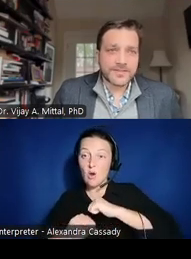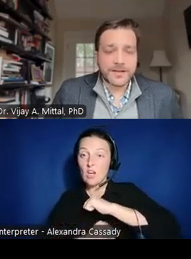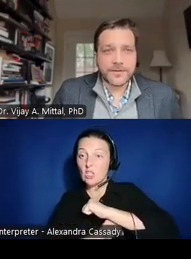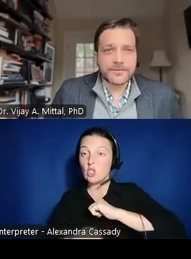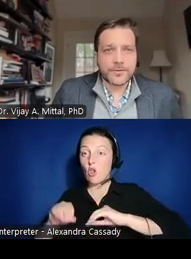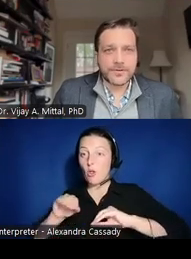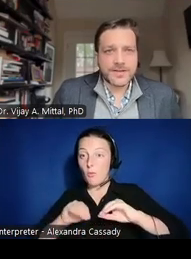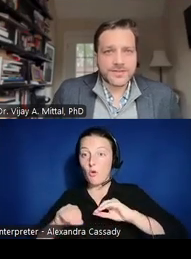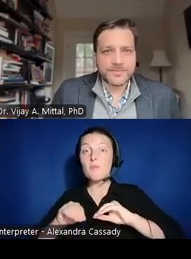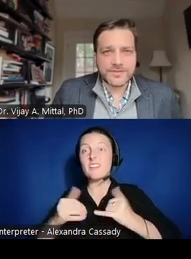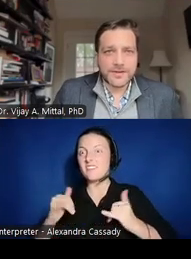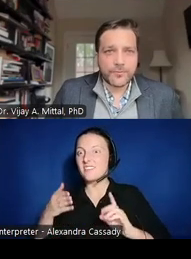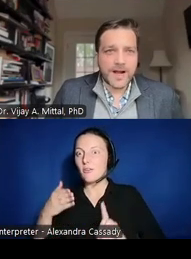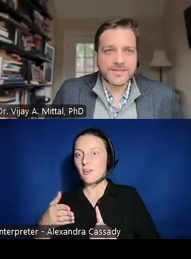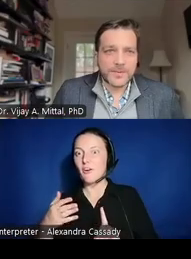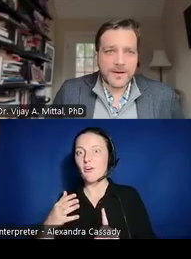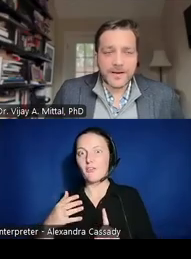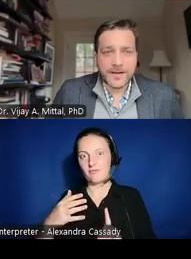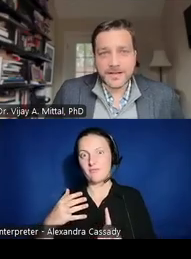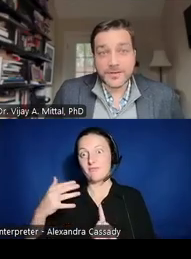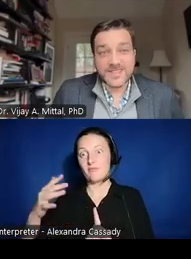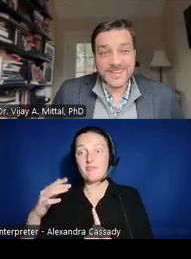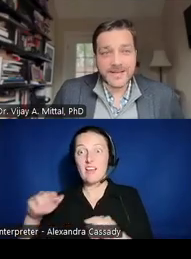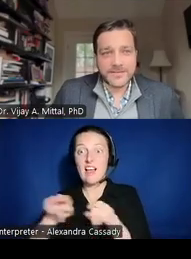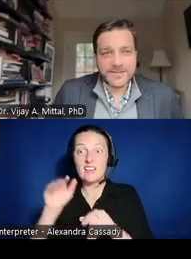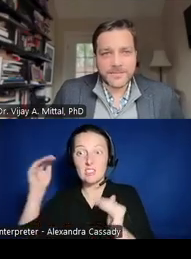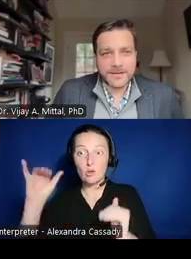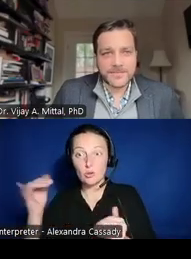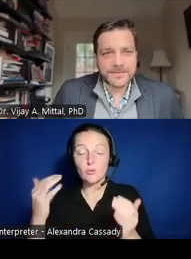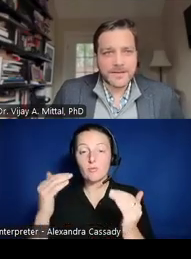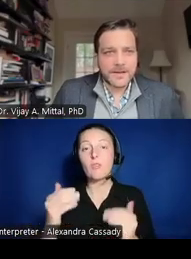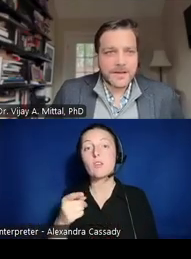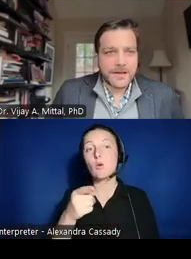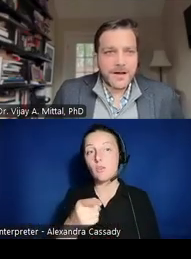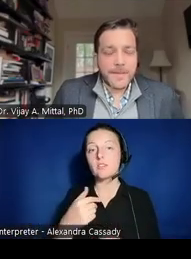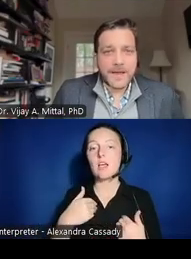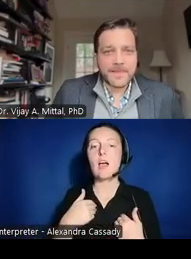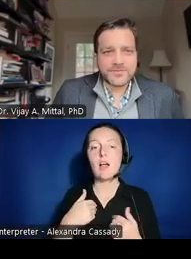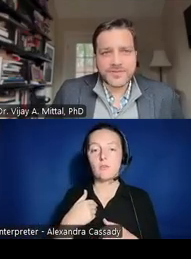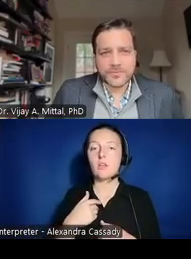significant correlations between a wide sway area and increased negative symptoms. Um and this was